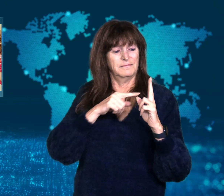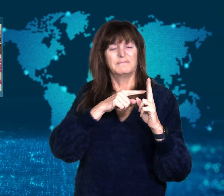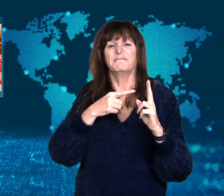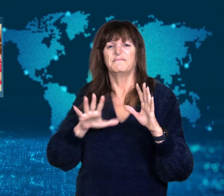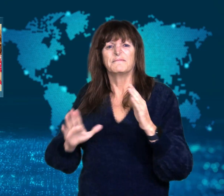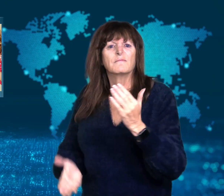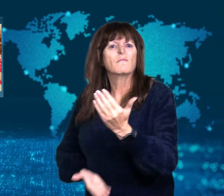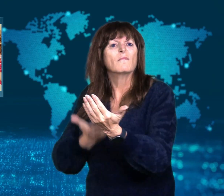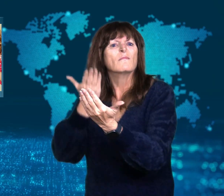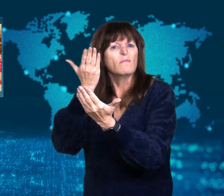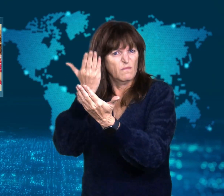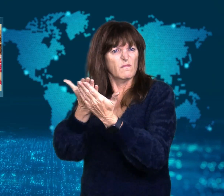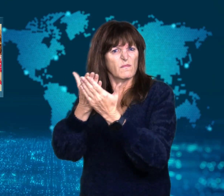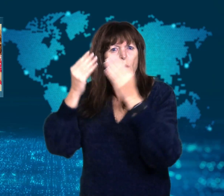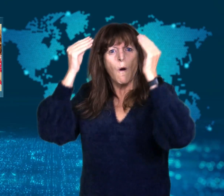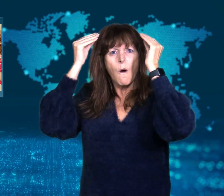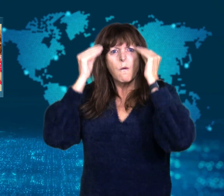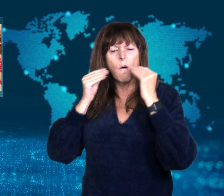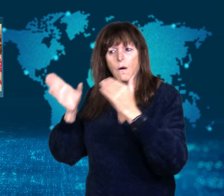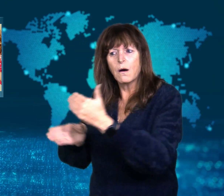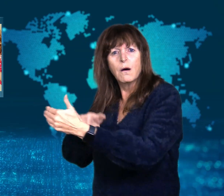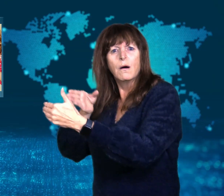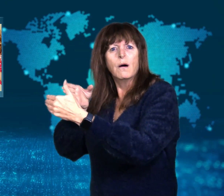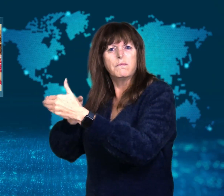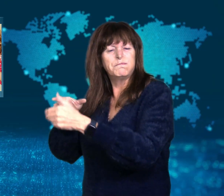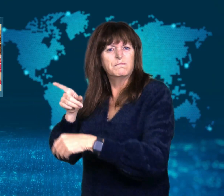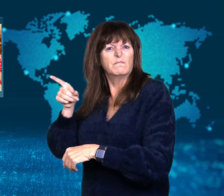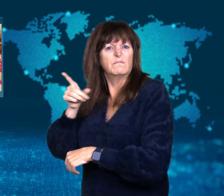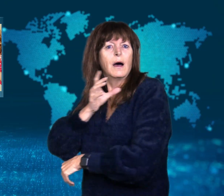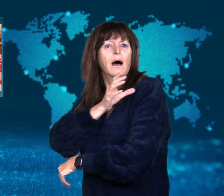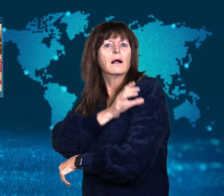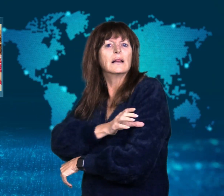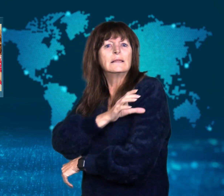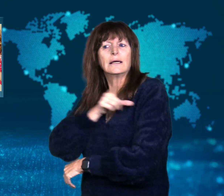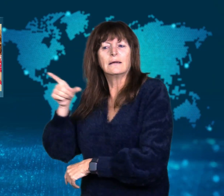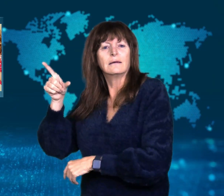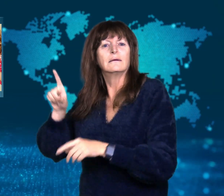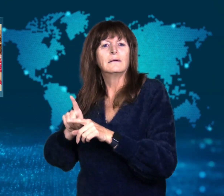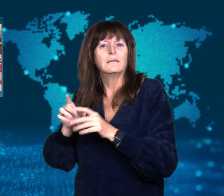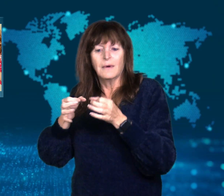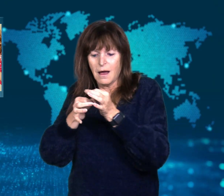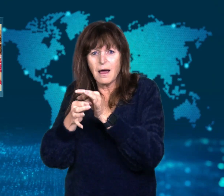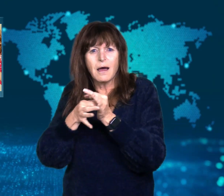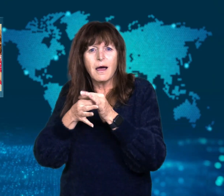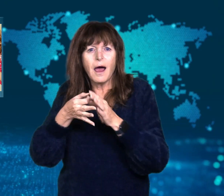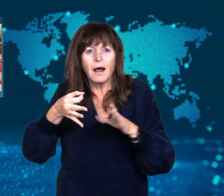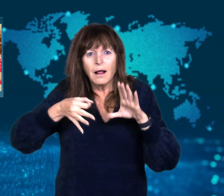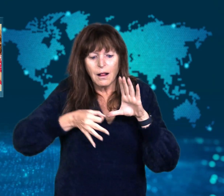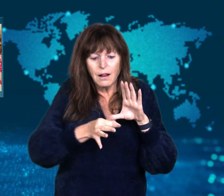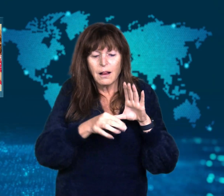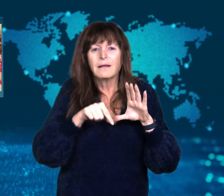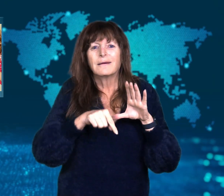The Cardinales have filed a lawsuit against the clinic for